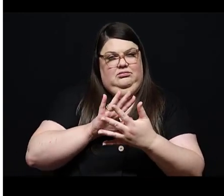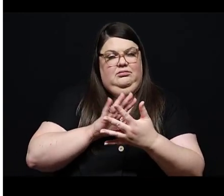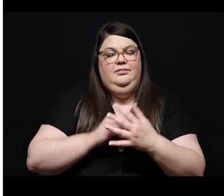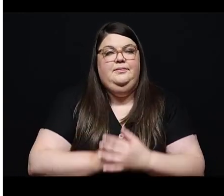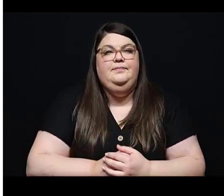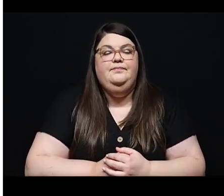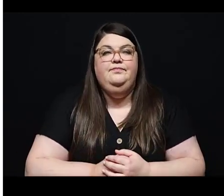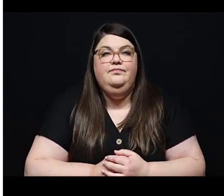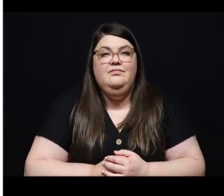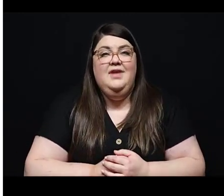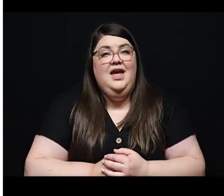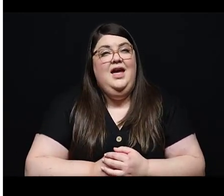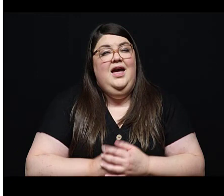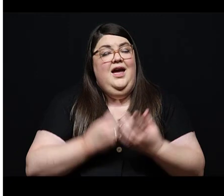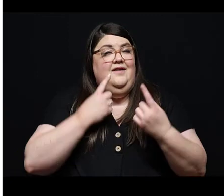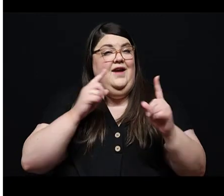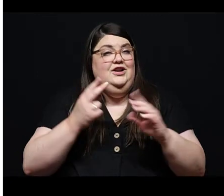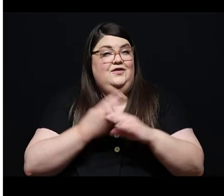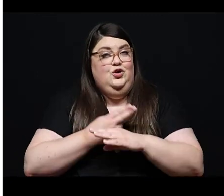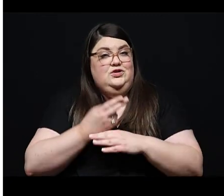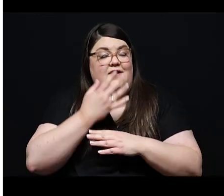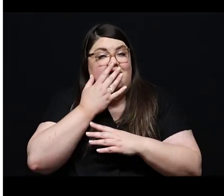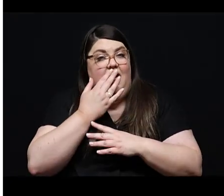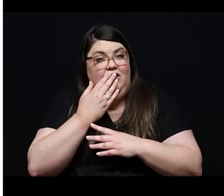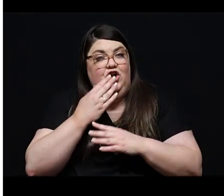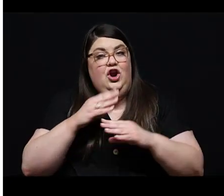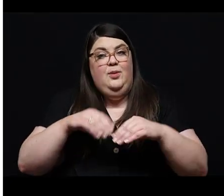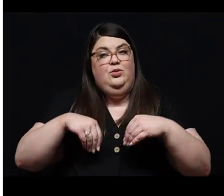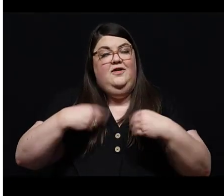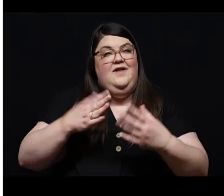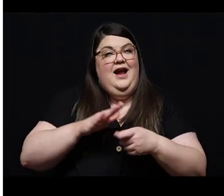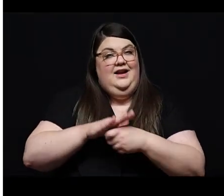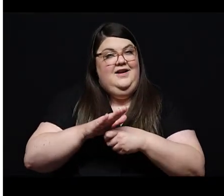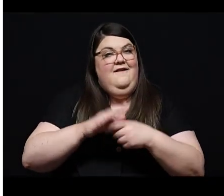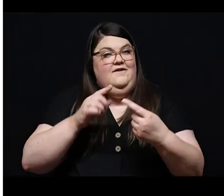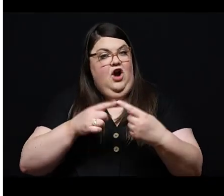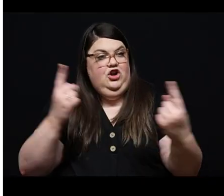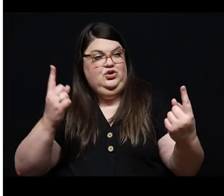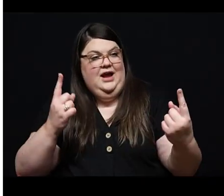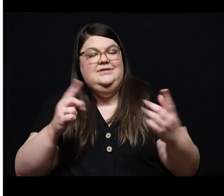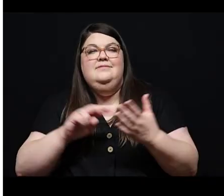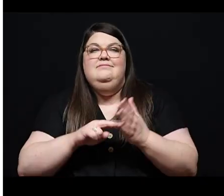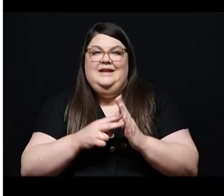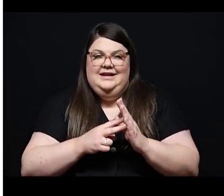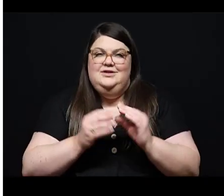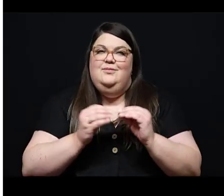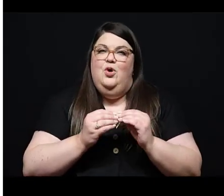that provide enough contrast will ensure that content is readable, accessible, and appealing.